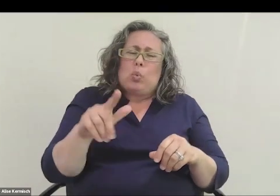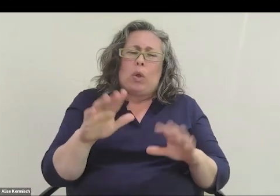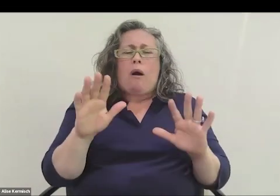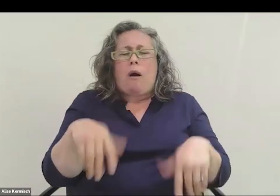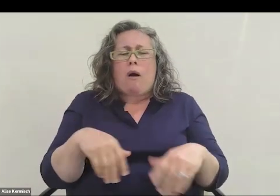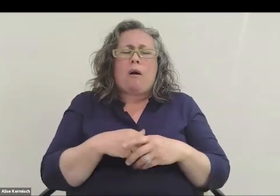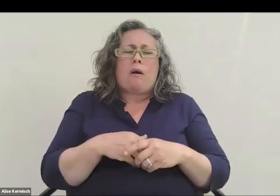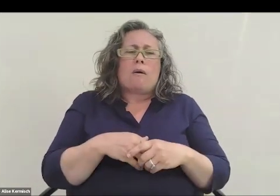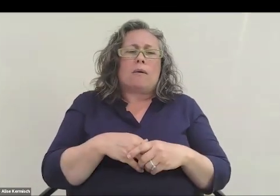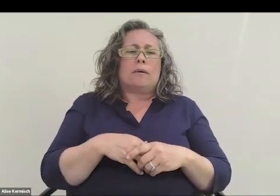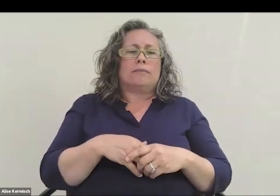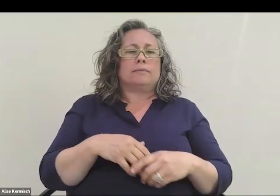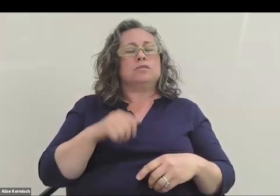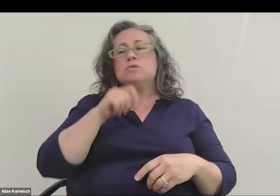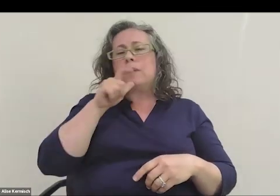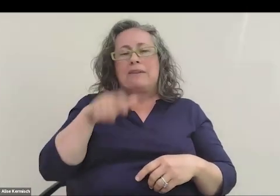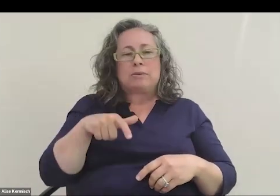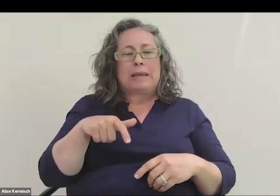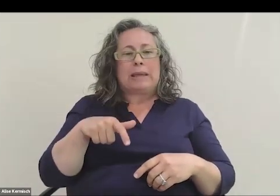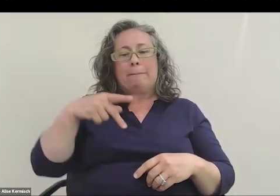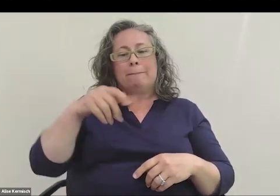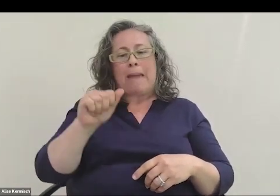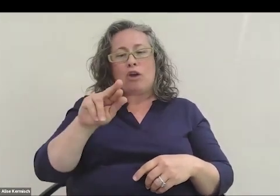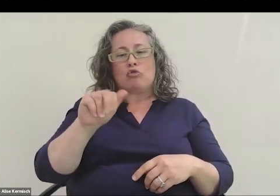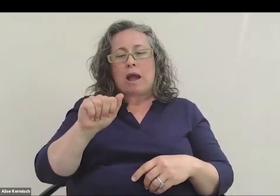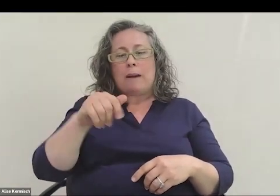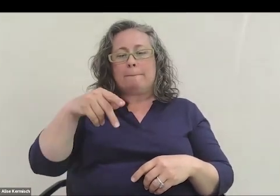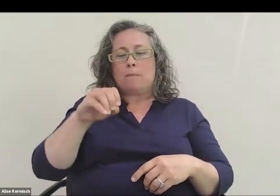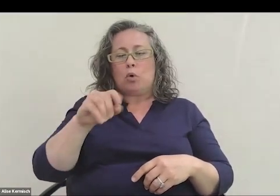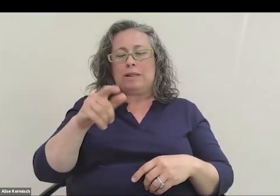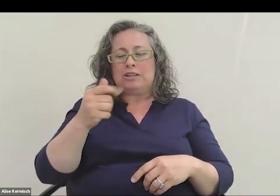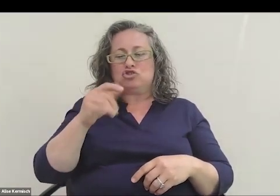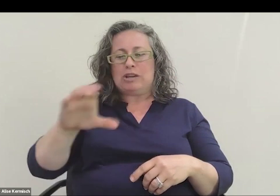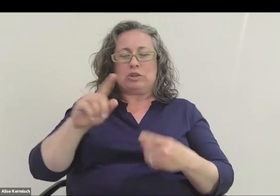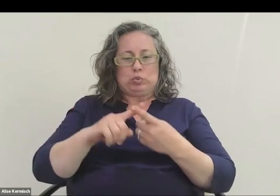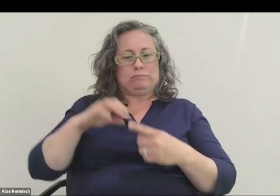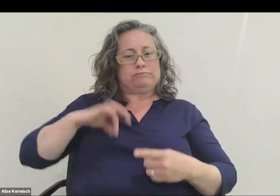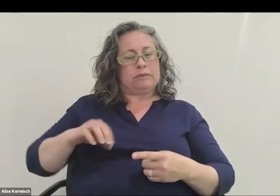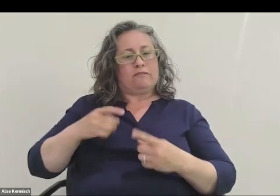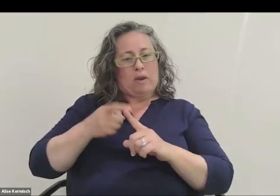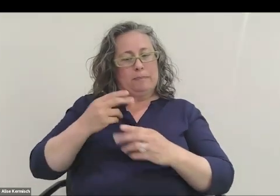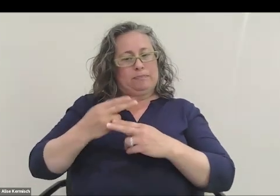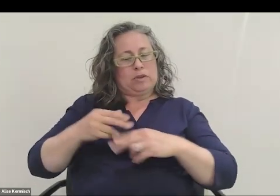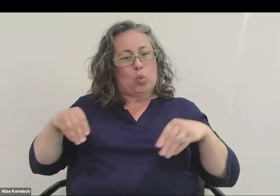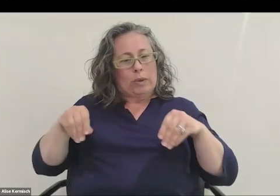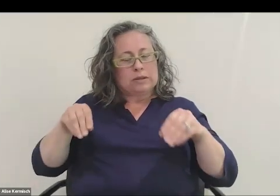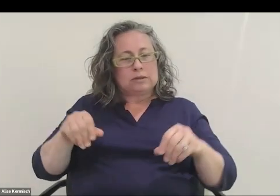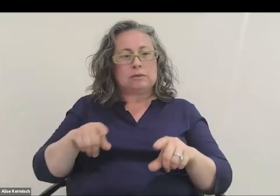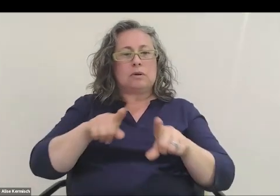You don't have to be a paraplegic or quadriplegic to have the benefits of a wheelchair, especially if it means that you can conserve your energy